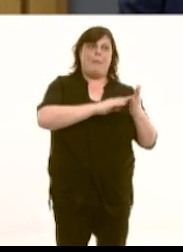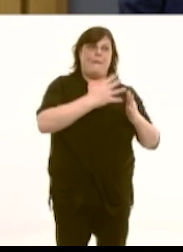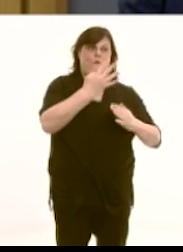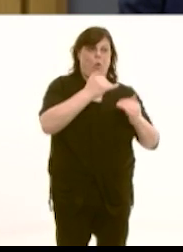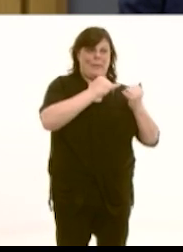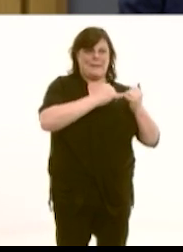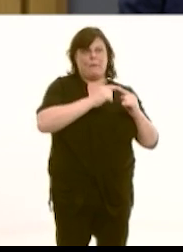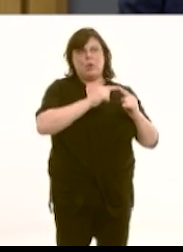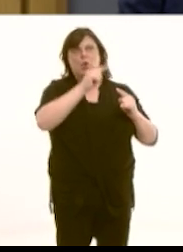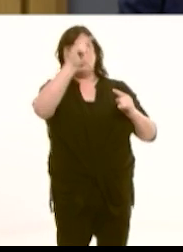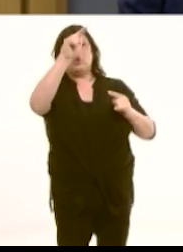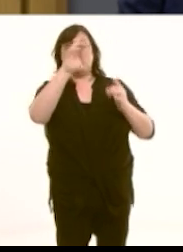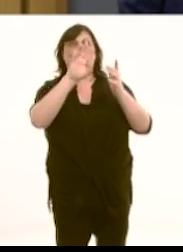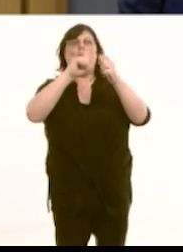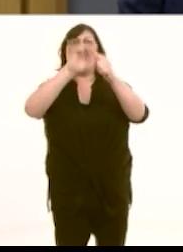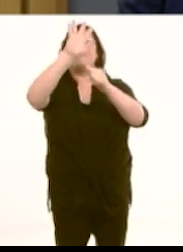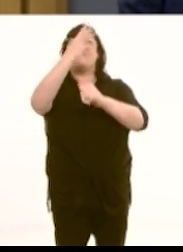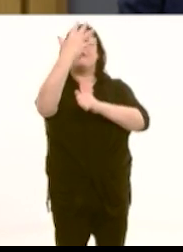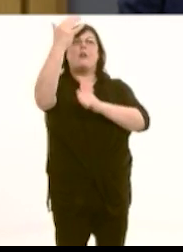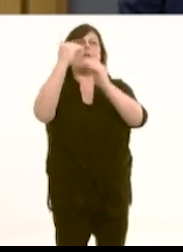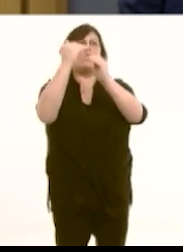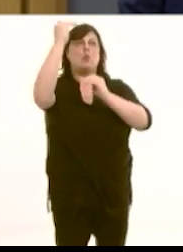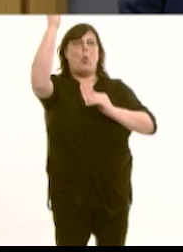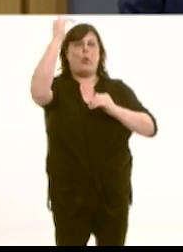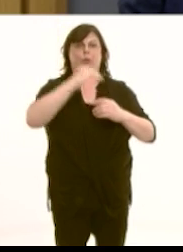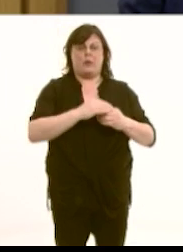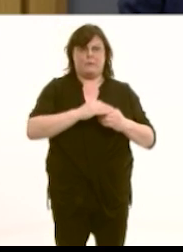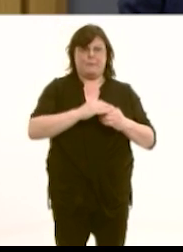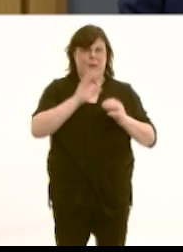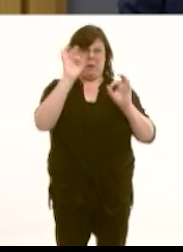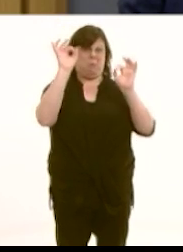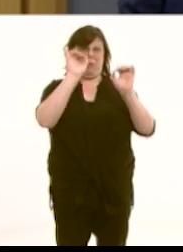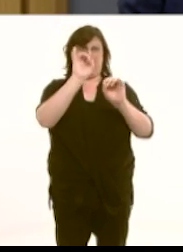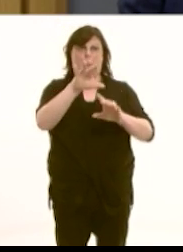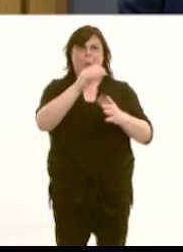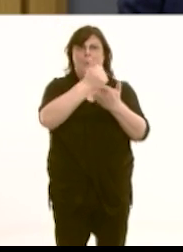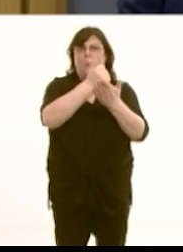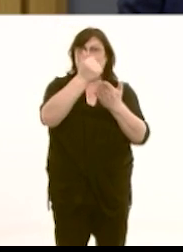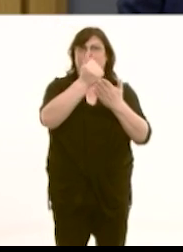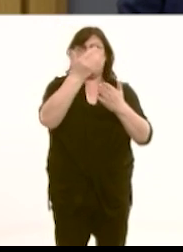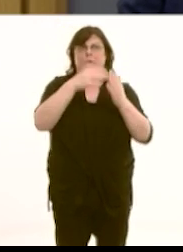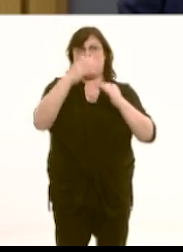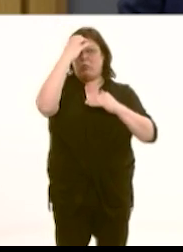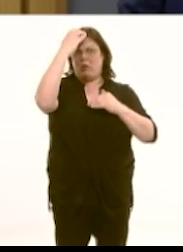The community in Aberystwyth and the surrounding area, as you can imagine, oppose this intention entirely.